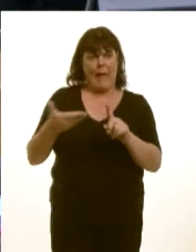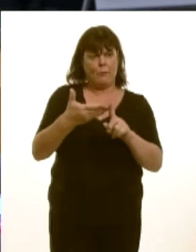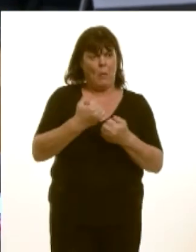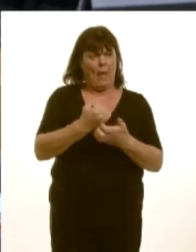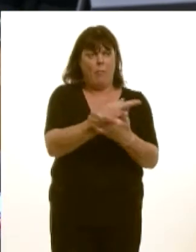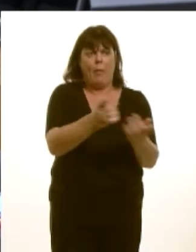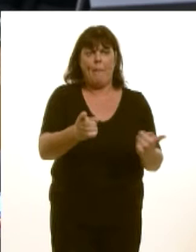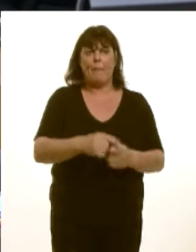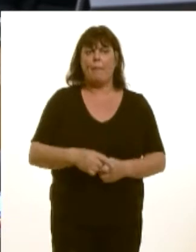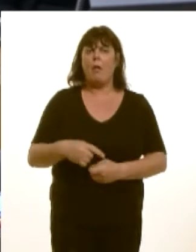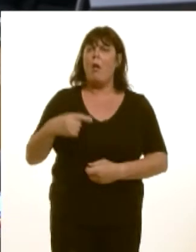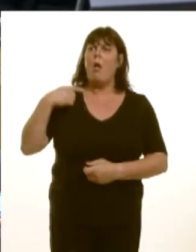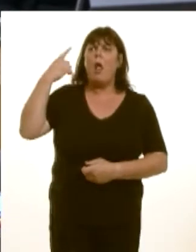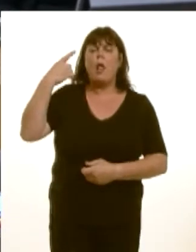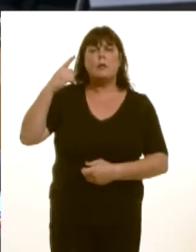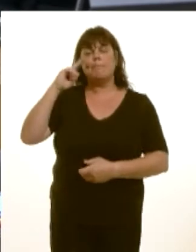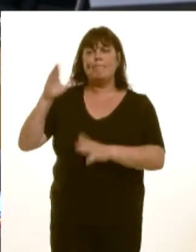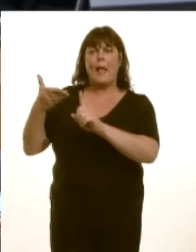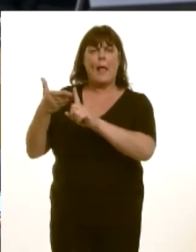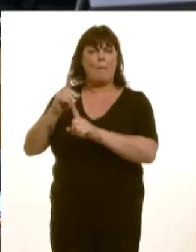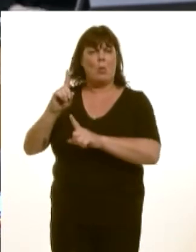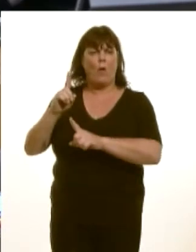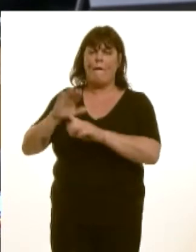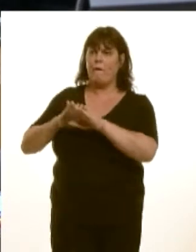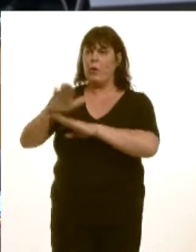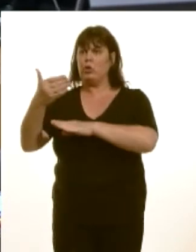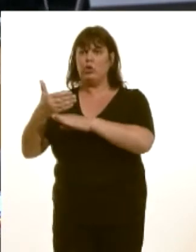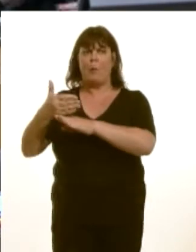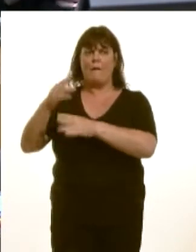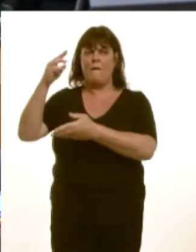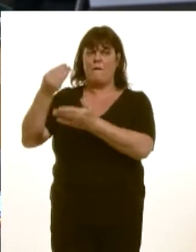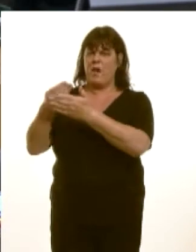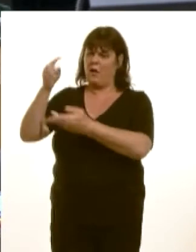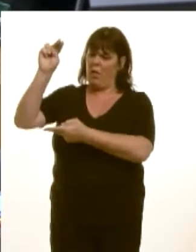the Future Jobs fund, which was exceptionally important to so many young people.